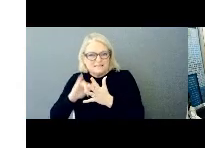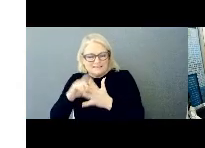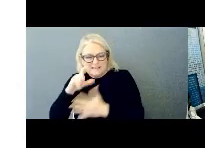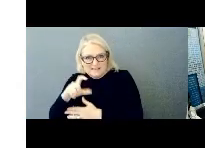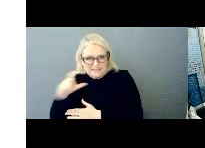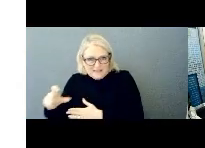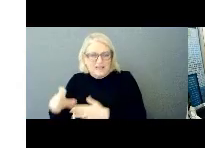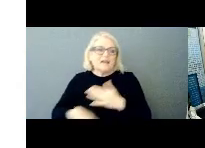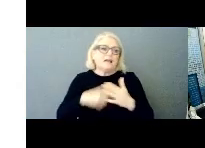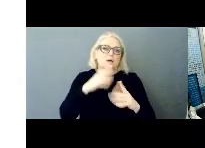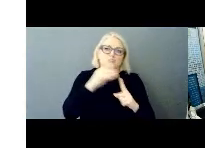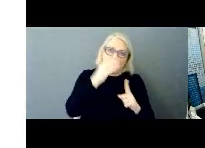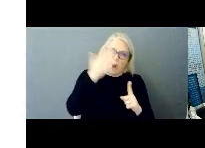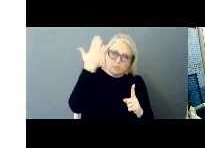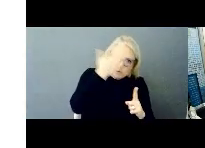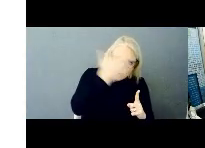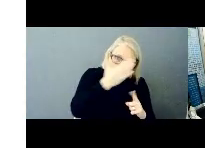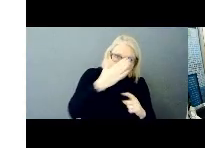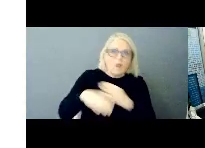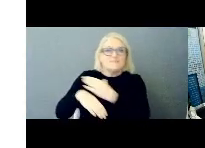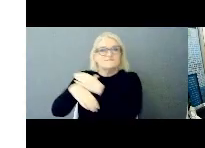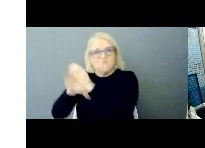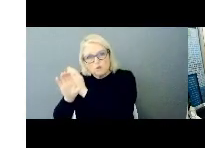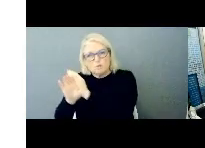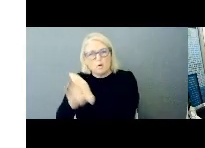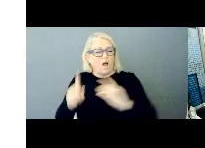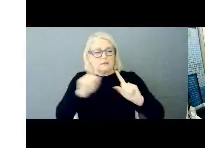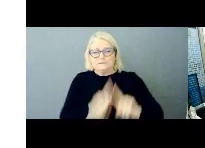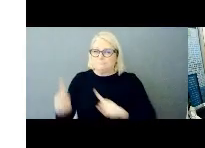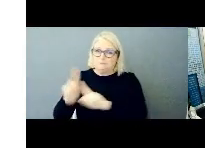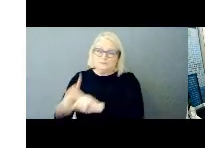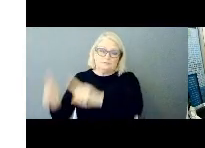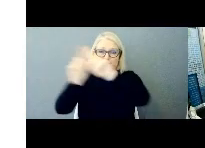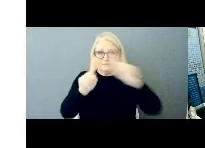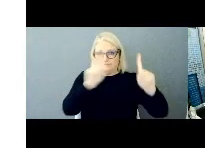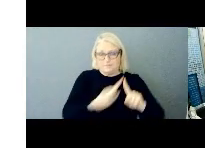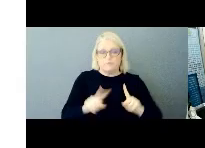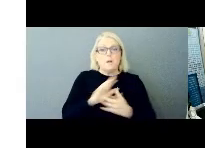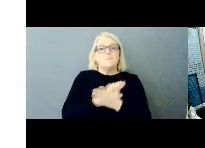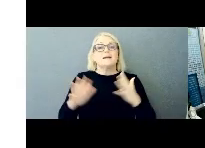and we're doing virtual work as well." How do we harness that? So we are learning about these hubs,